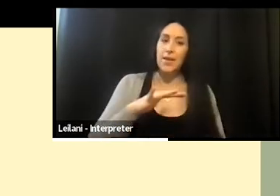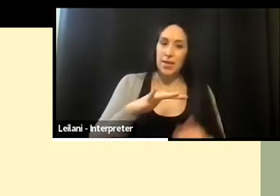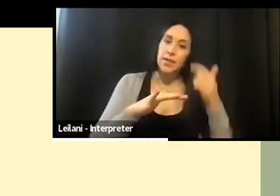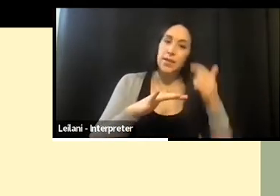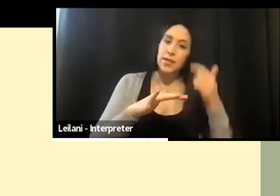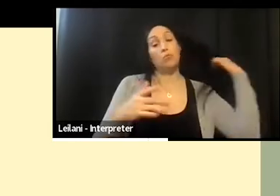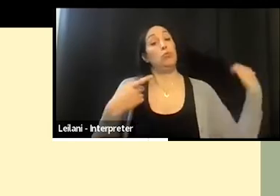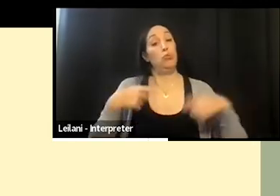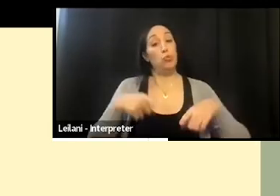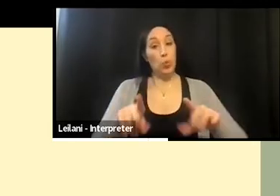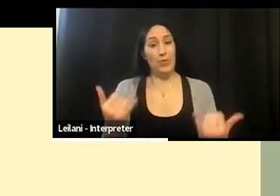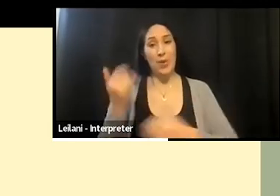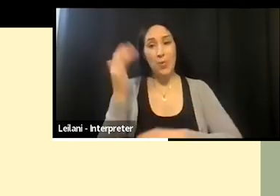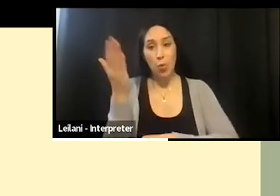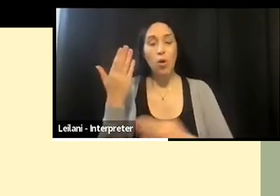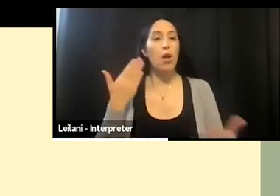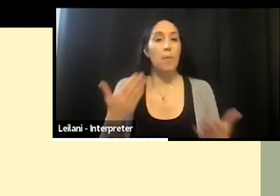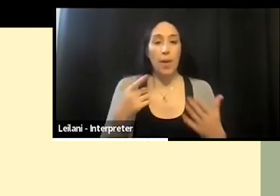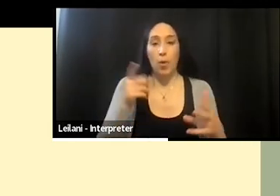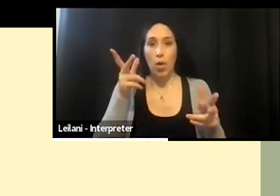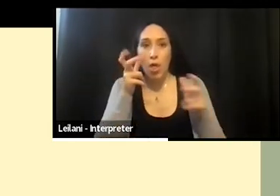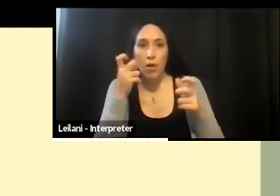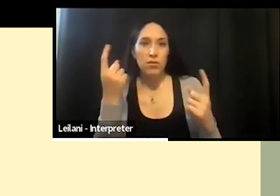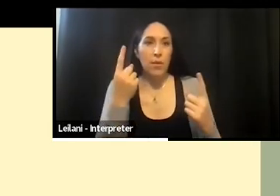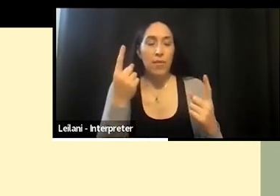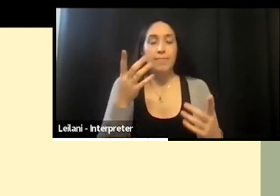you may find yourself triggered because we each come